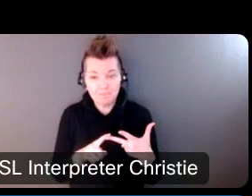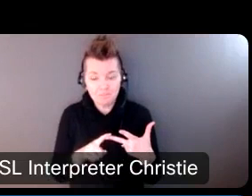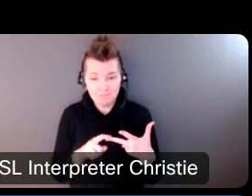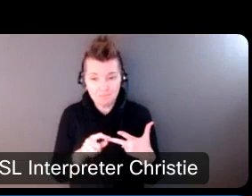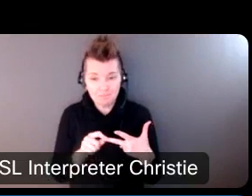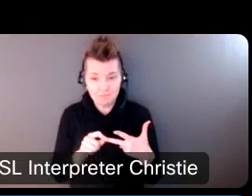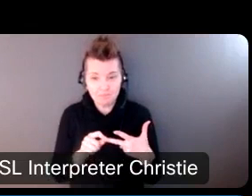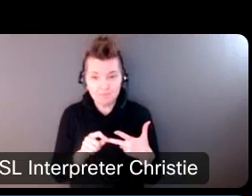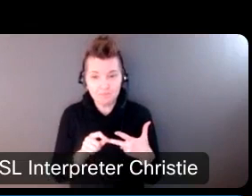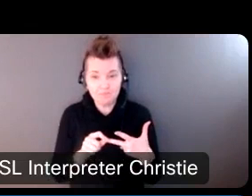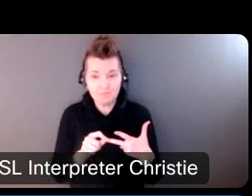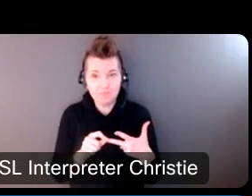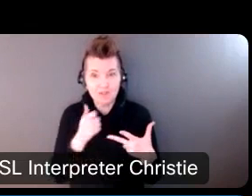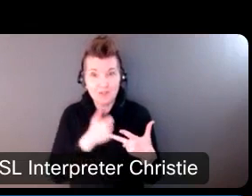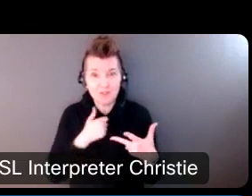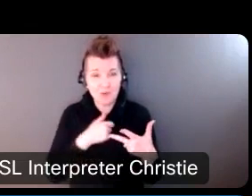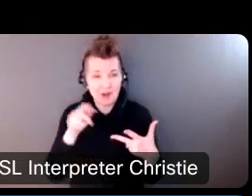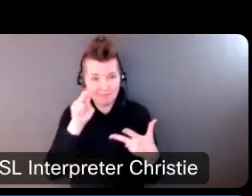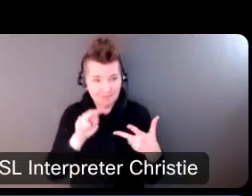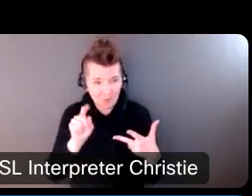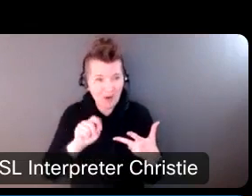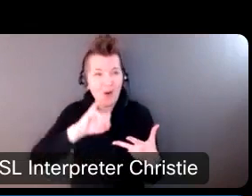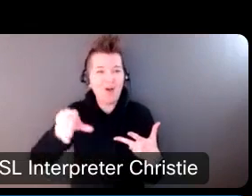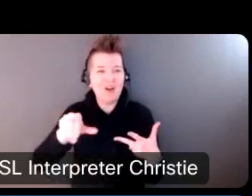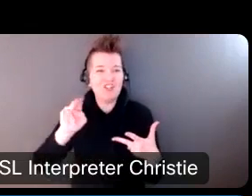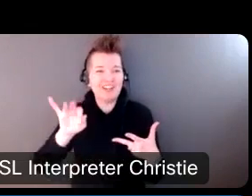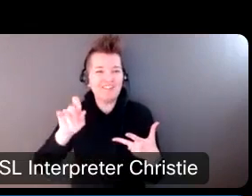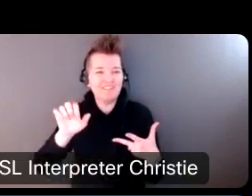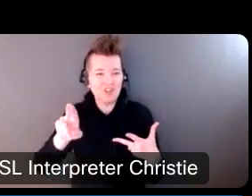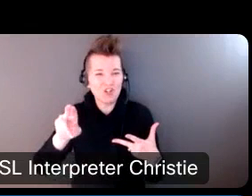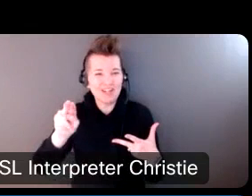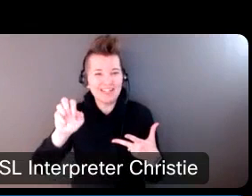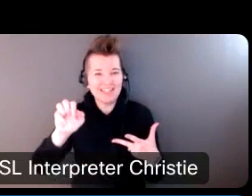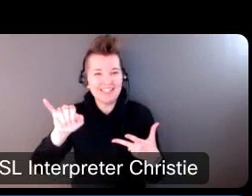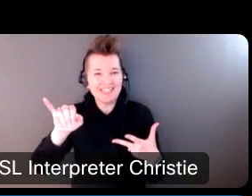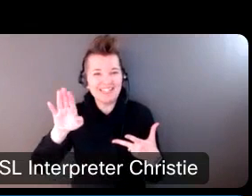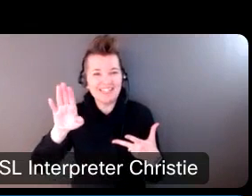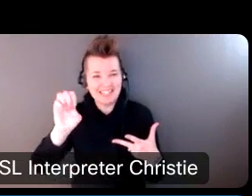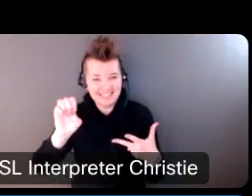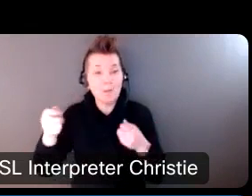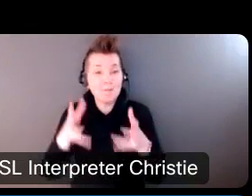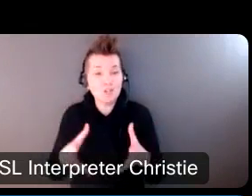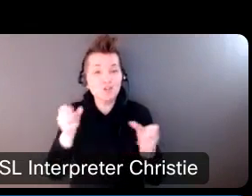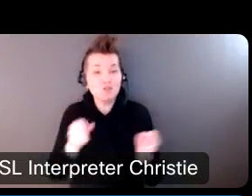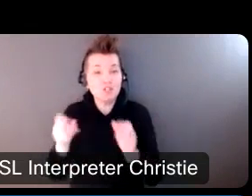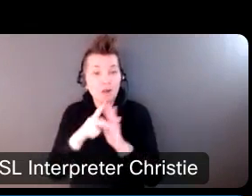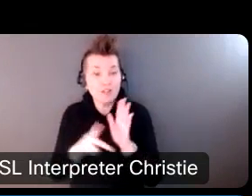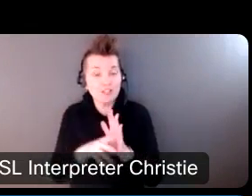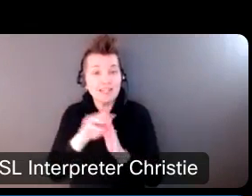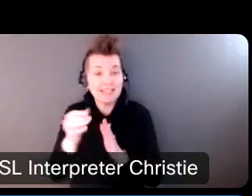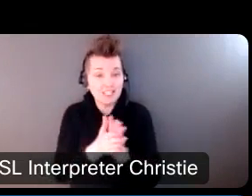Sorry, I've lost my place. Jennifer Niece, manager of strategic policy and initiatives. And our support staff includes Julie Rice, who will